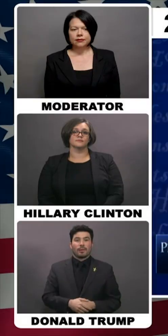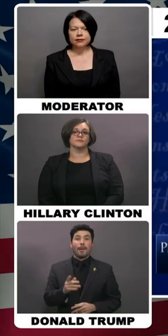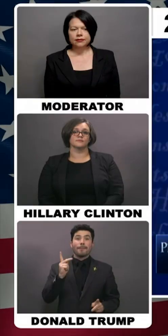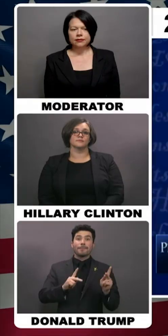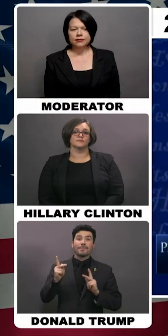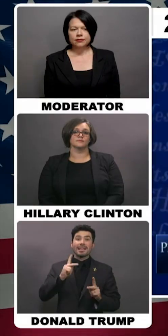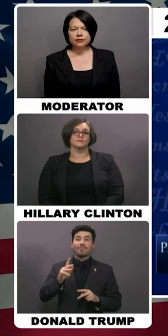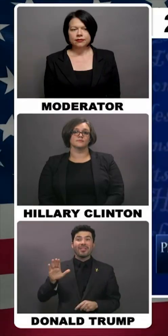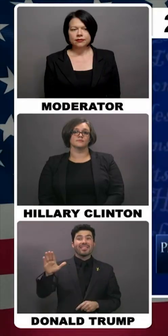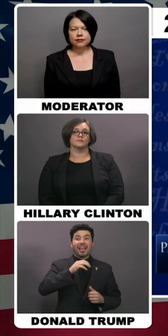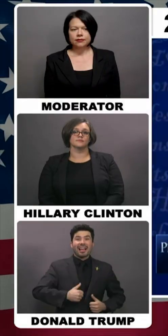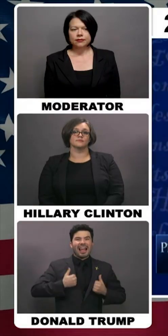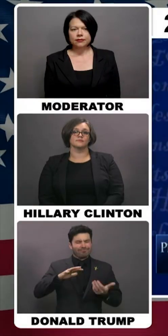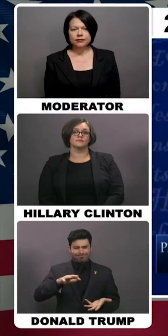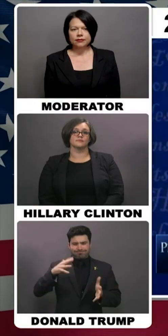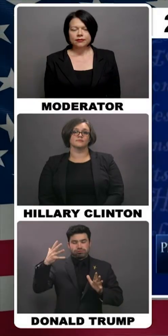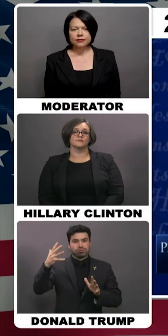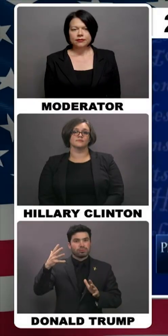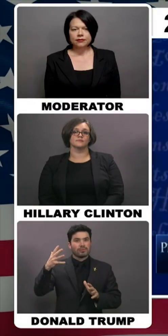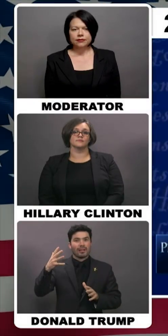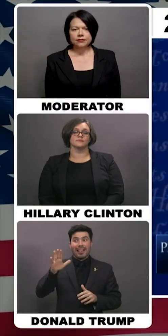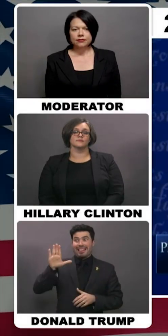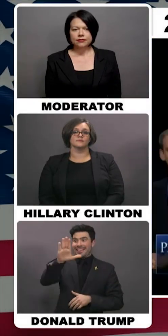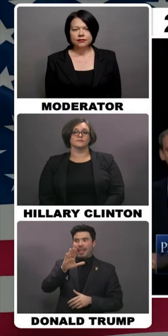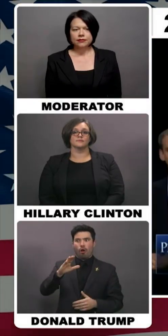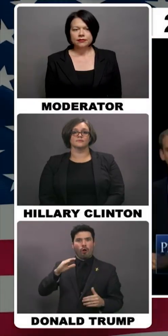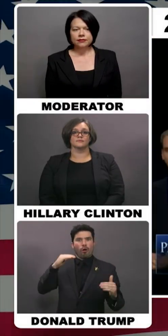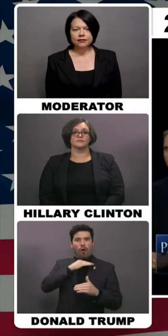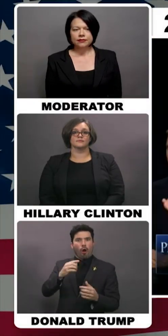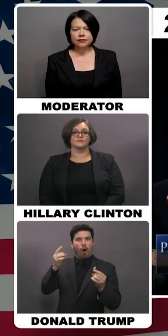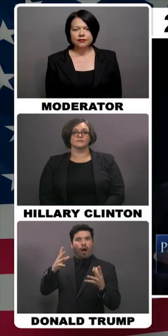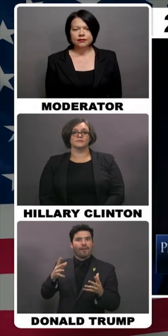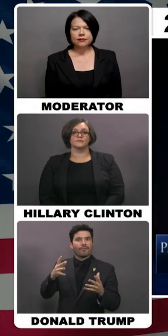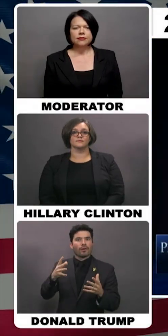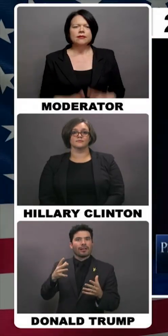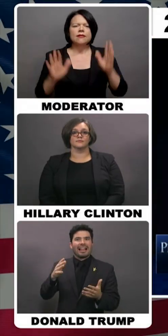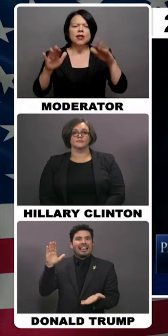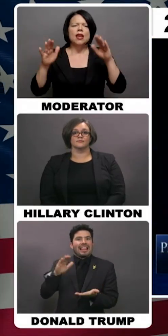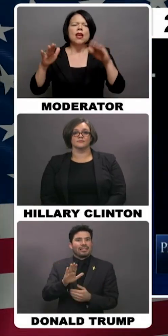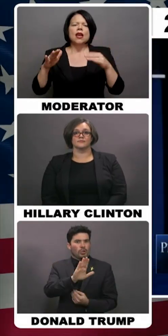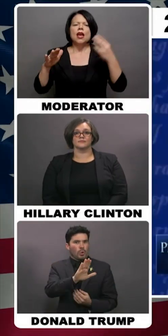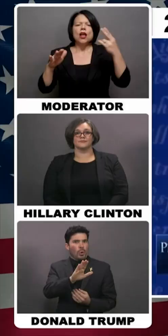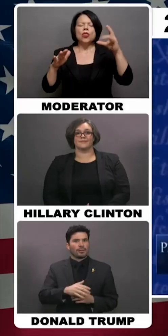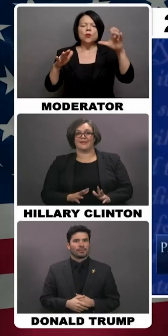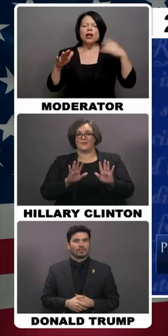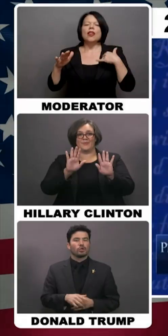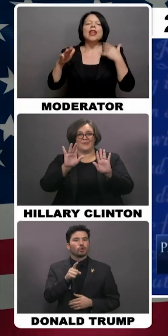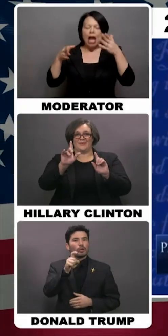And it's a disgrace. And honestly, you ought to be ashamed of yourself. Secretary Clinton, I wanna follow on that. I'm gonna let you talk about emails,